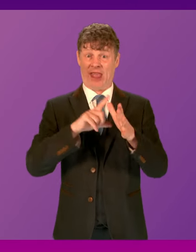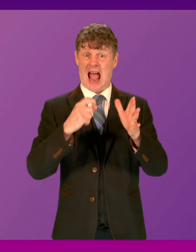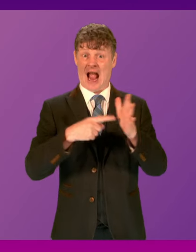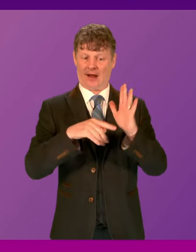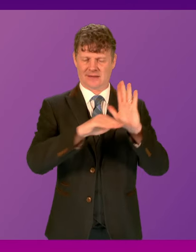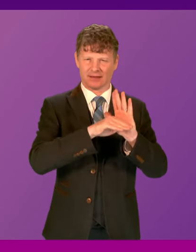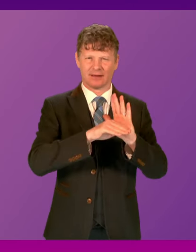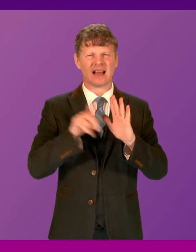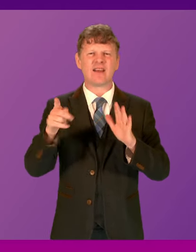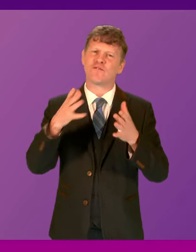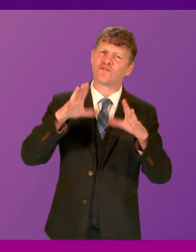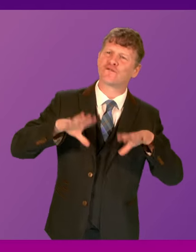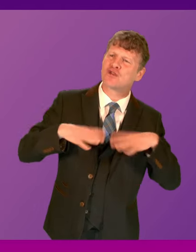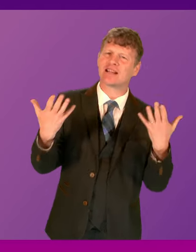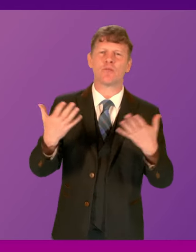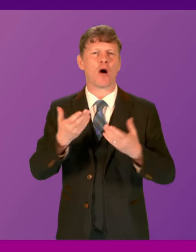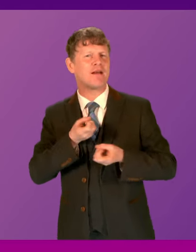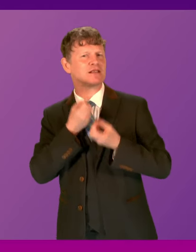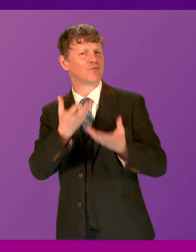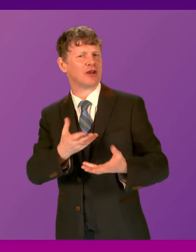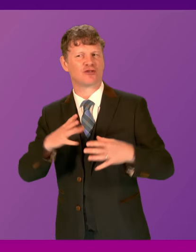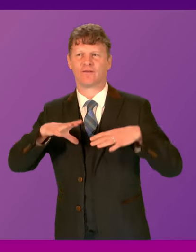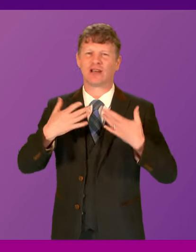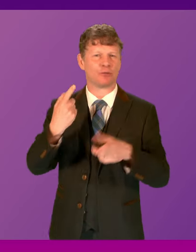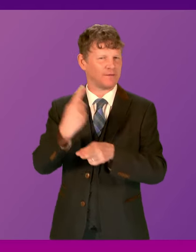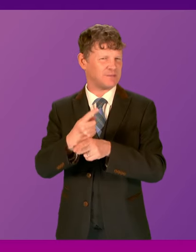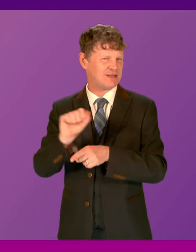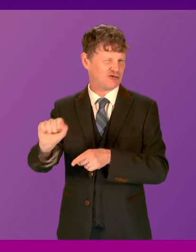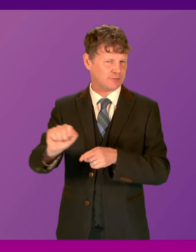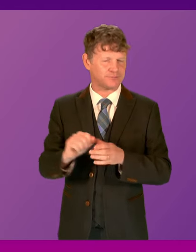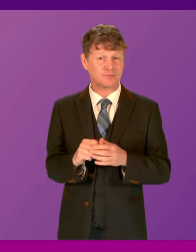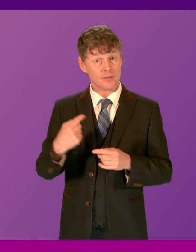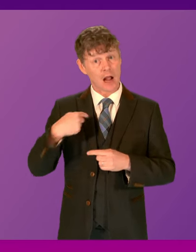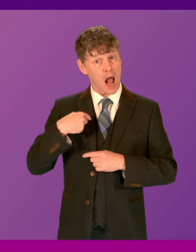of expression. I remember, because I was the Cabinet Secretary for Justice who took the